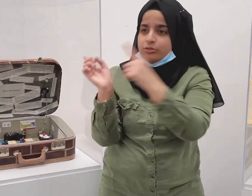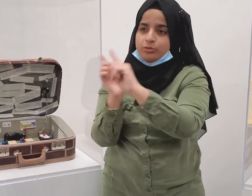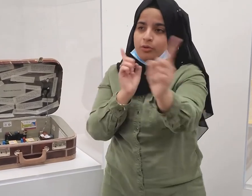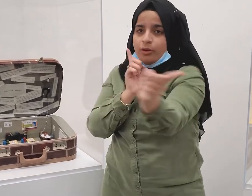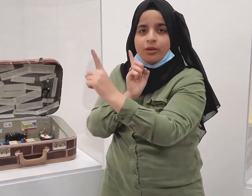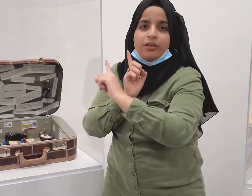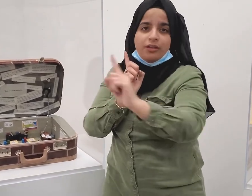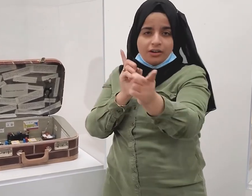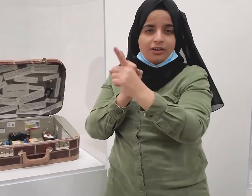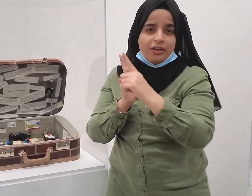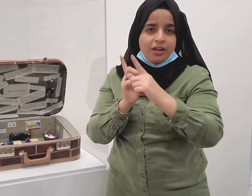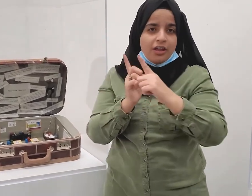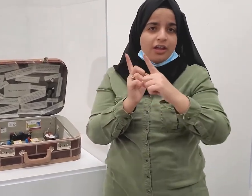They're walking around too fast.